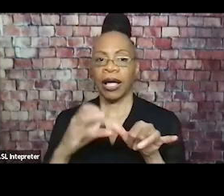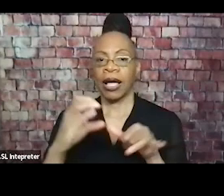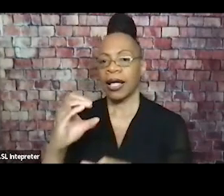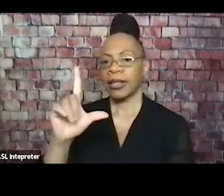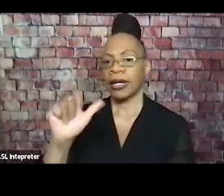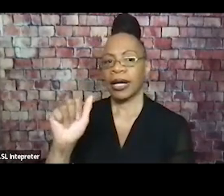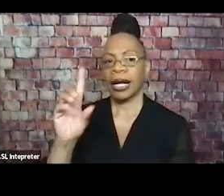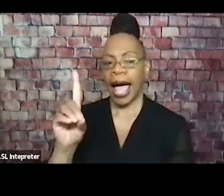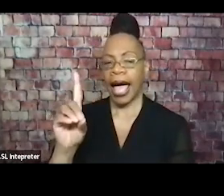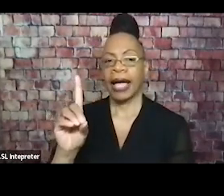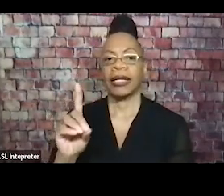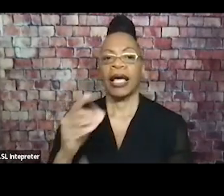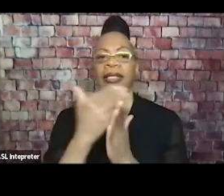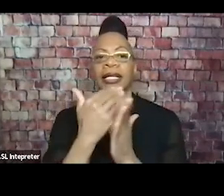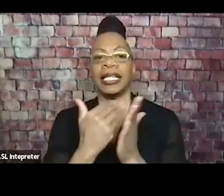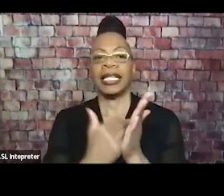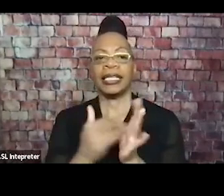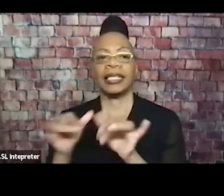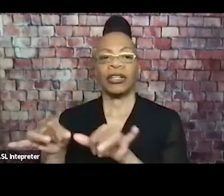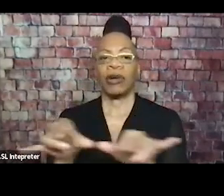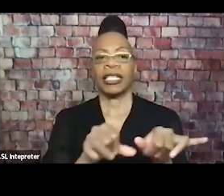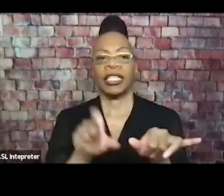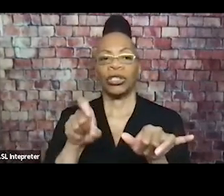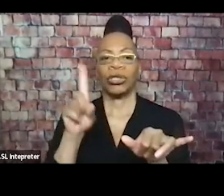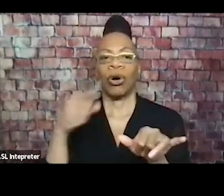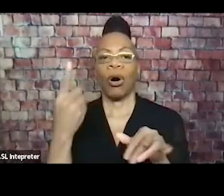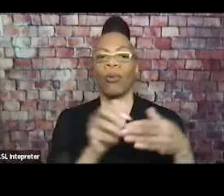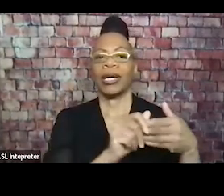should always guide your writing. So like Abby said,